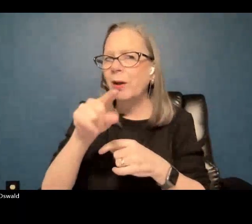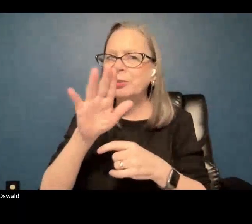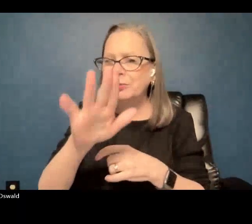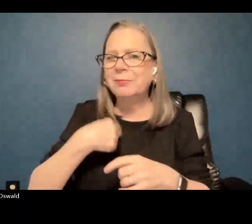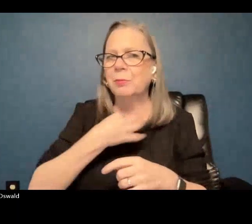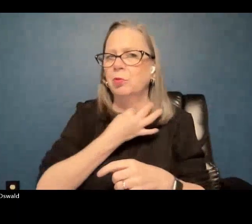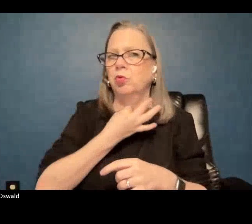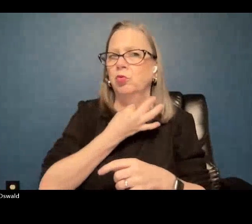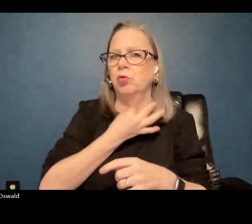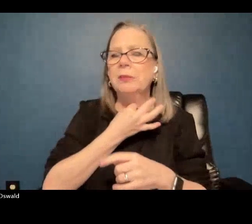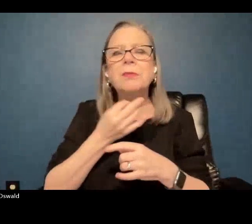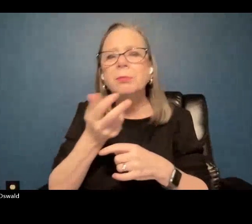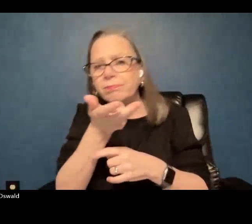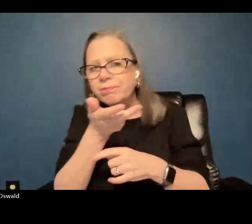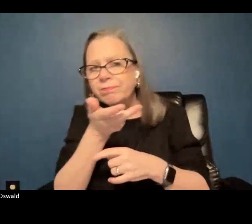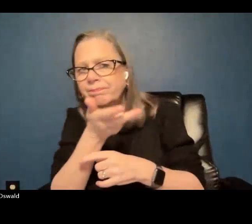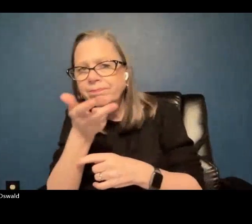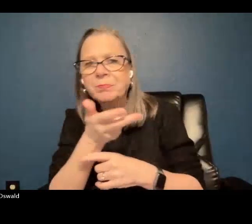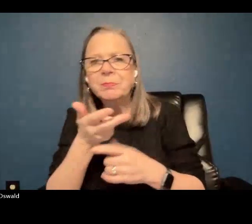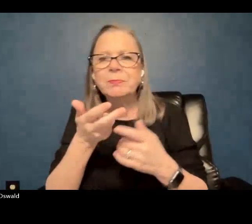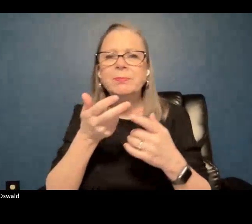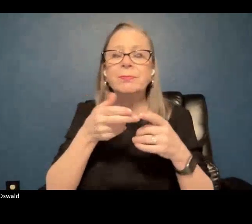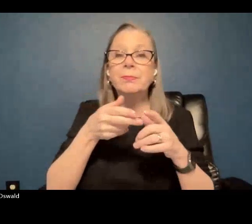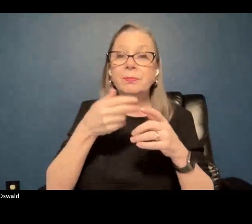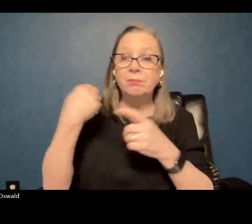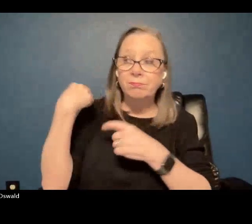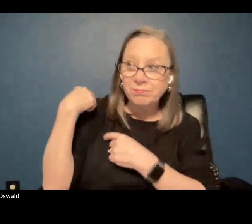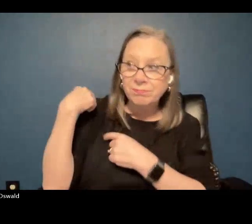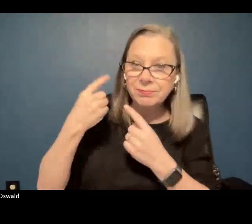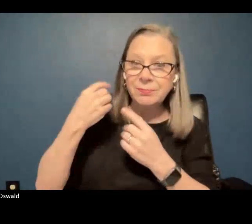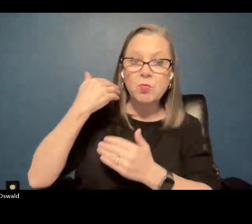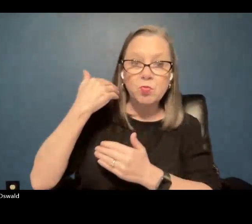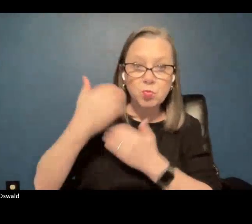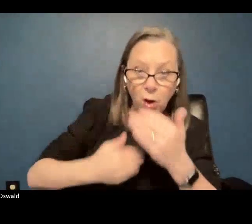what did you learn through this process and what lessons would you share with other states?